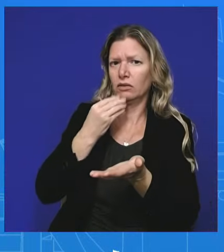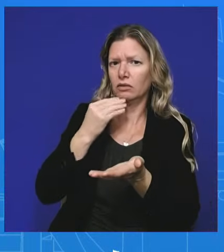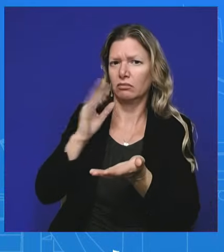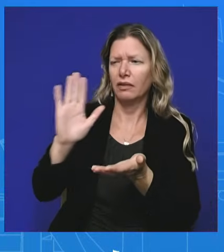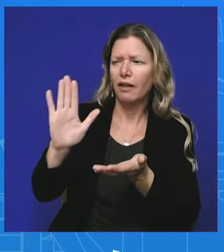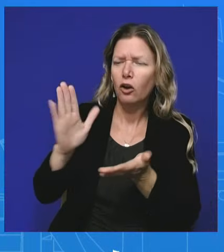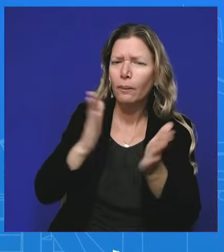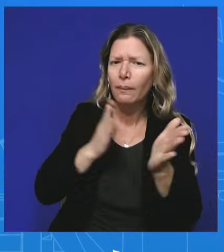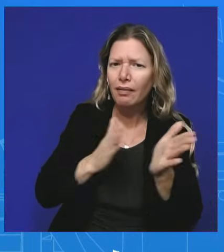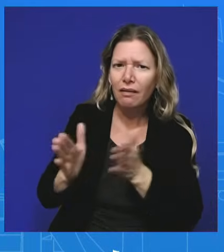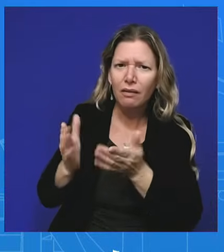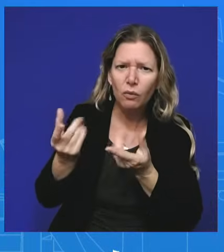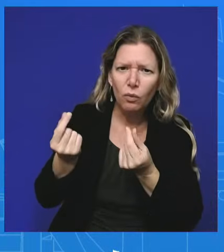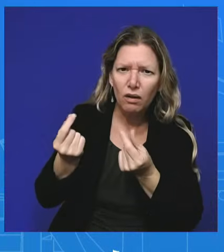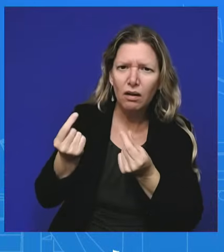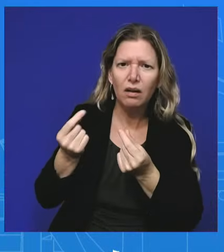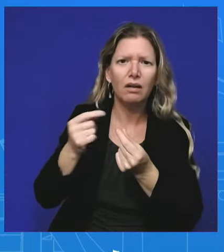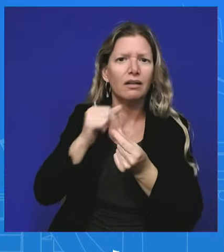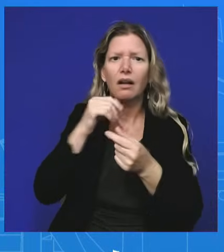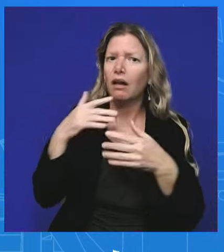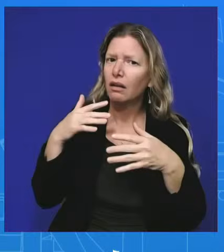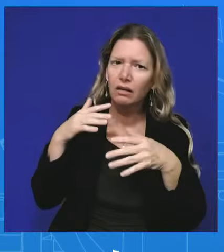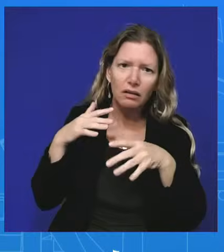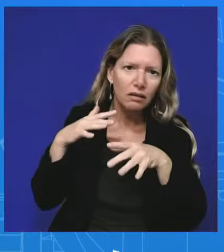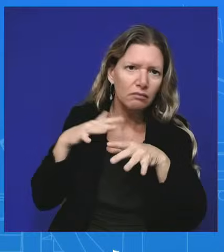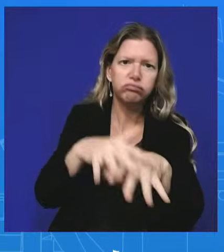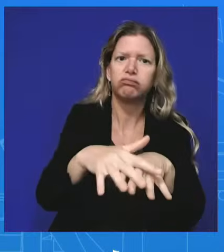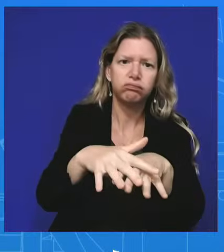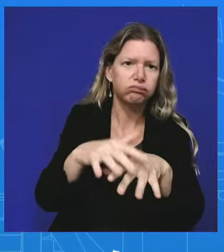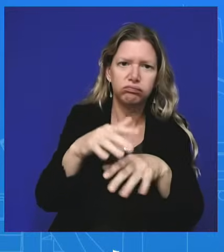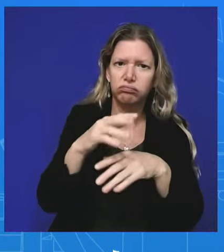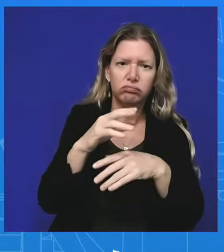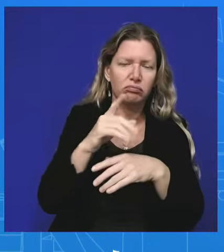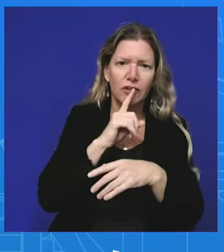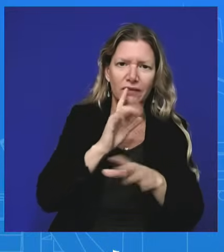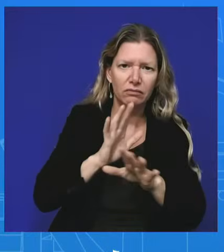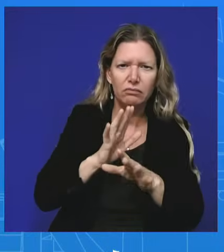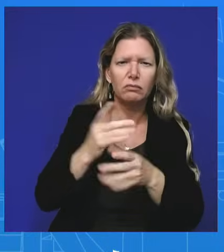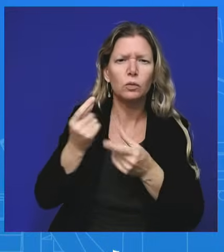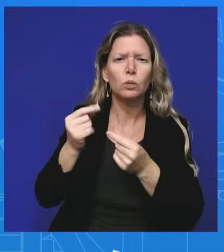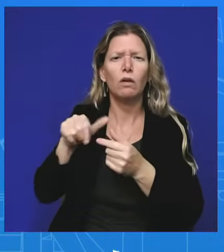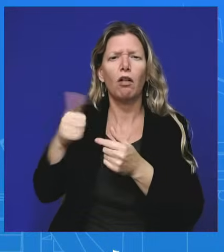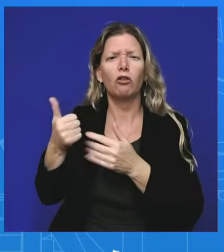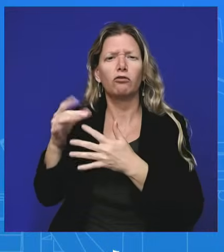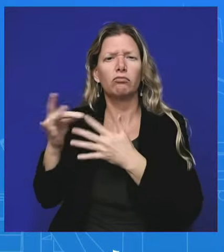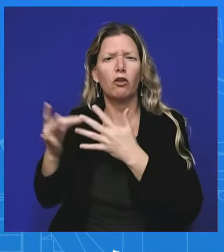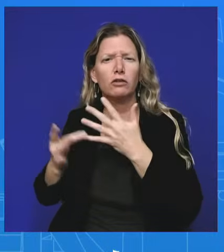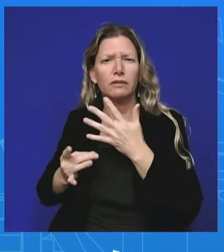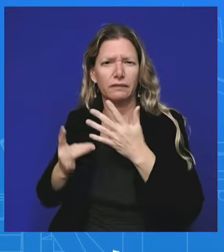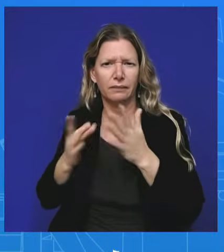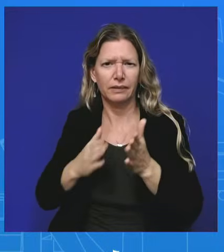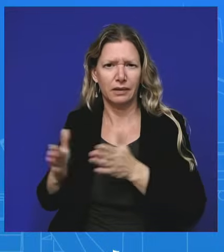And they have assured us that they are willing to continue to have those discussions with us before they make any major decisions.